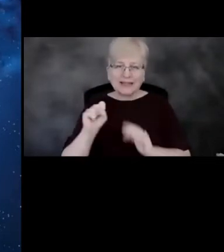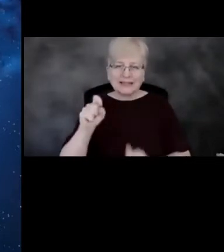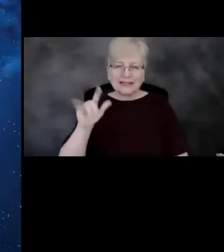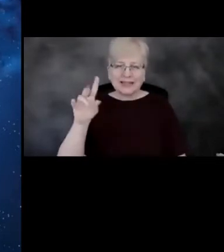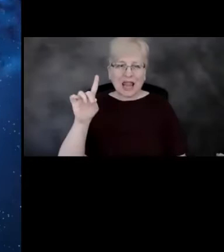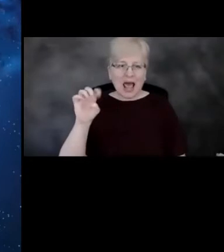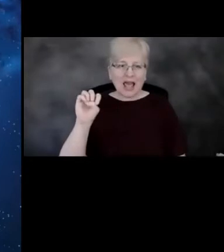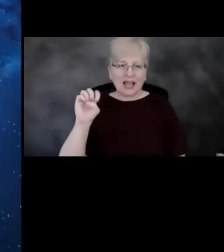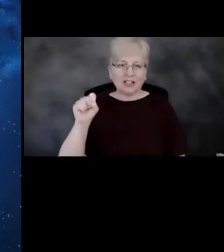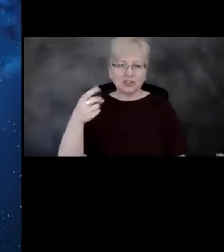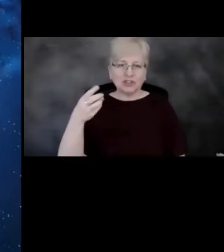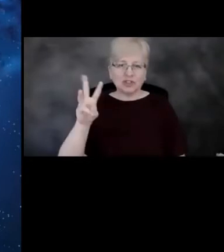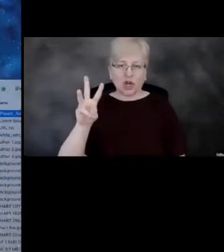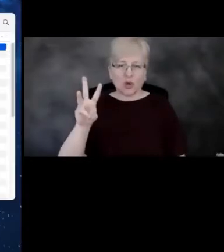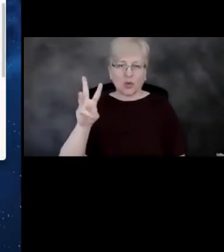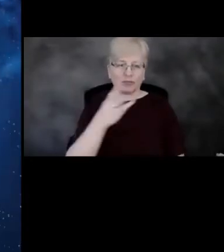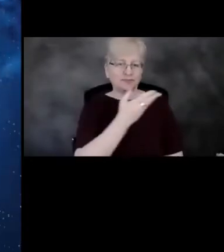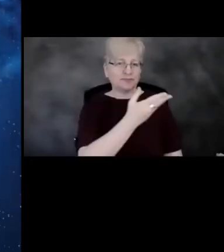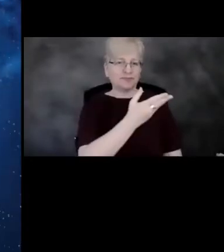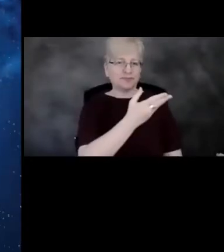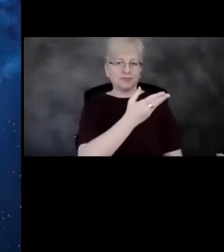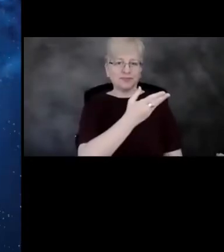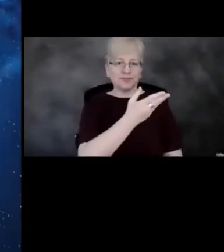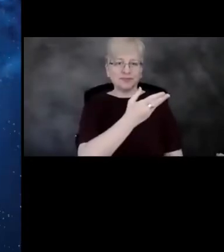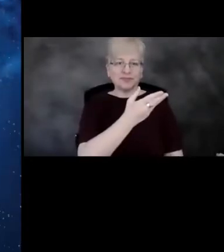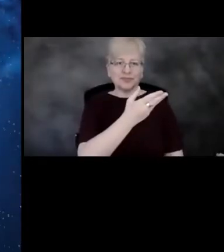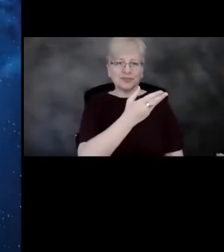how that works. 16:41:41 I'm going to pull up a little content